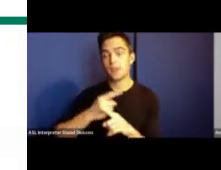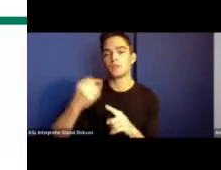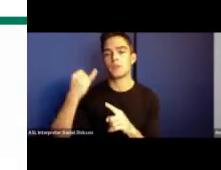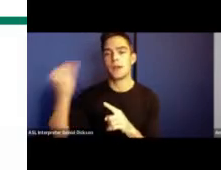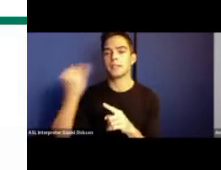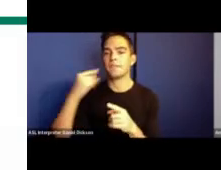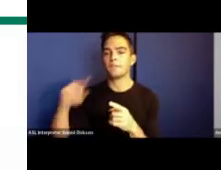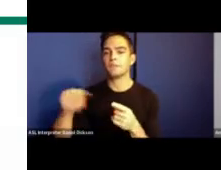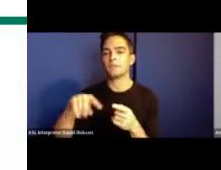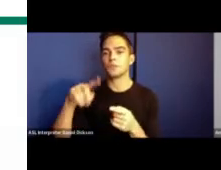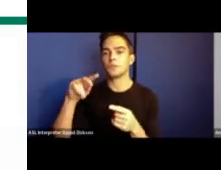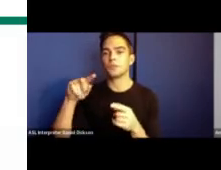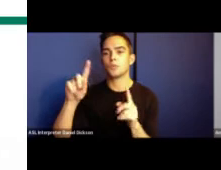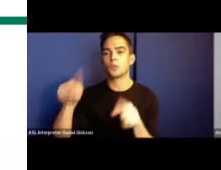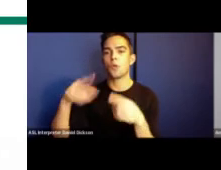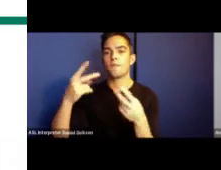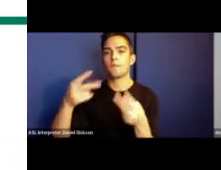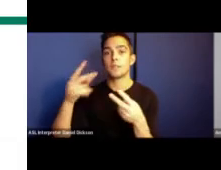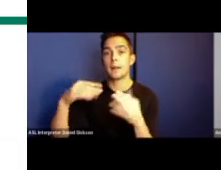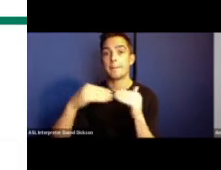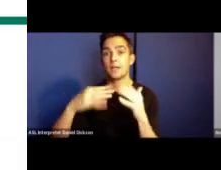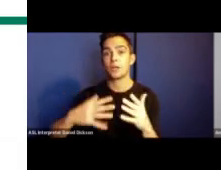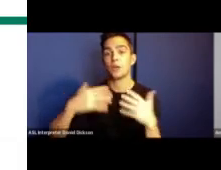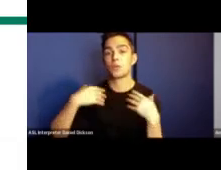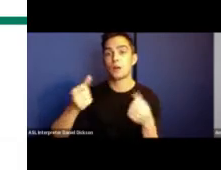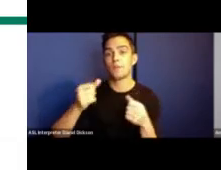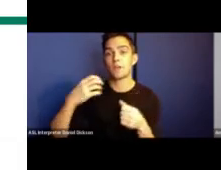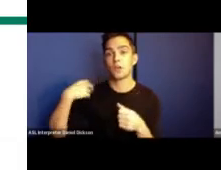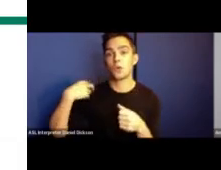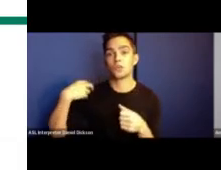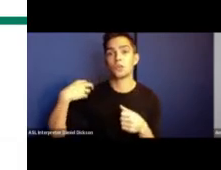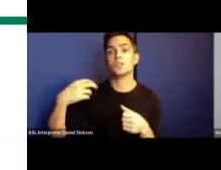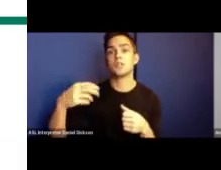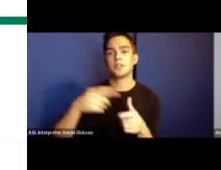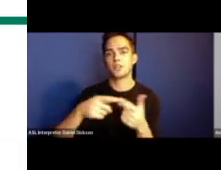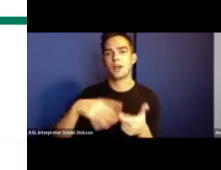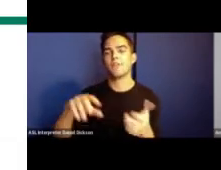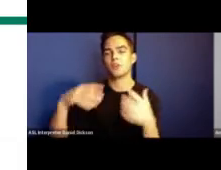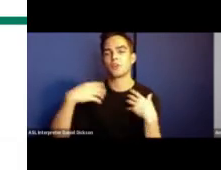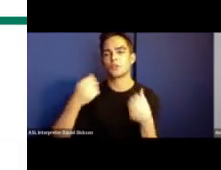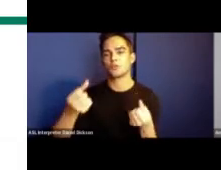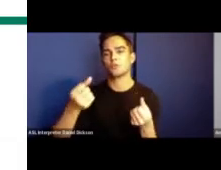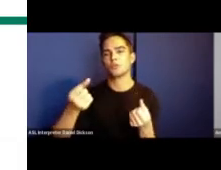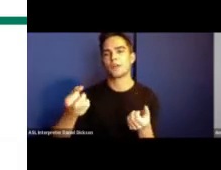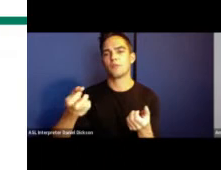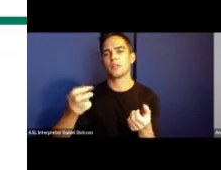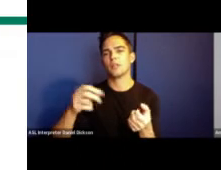see a pier or recovery coach that you would have your recovery vital signs checked on a regular basis. And what that